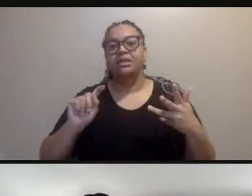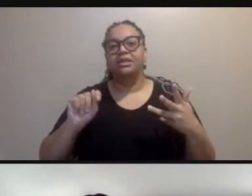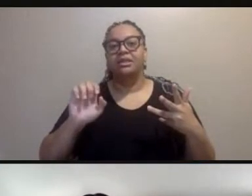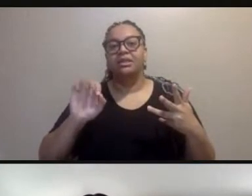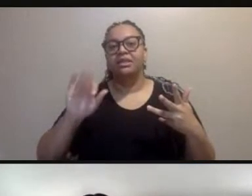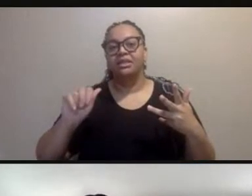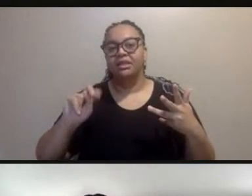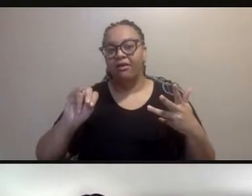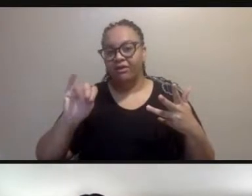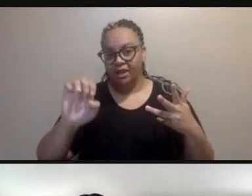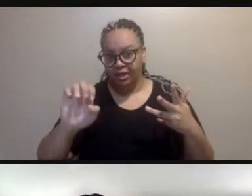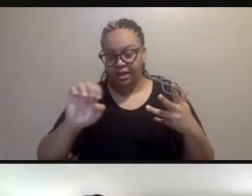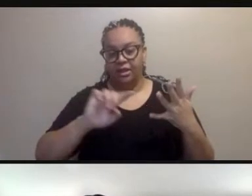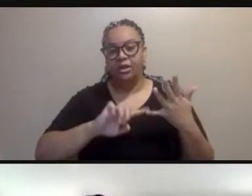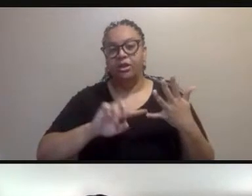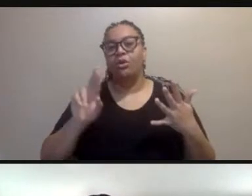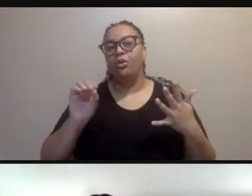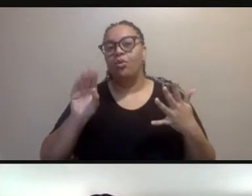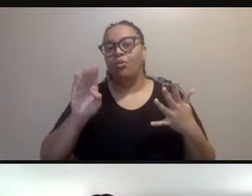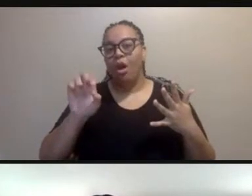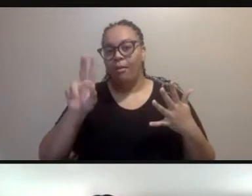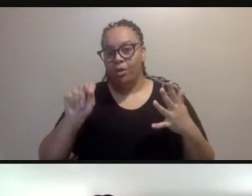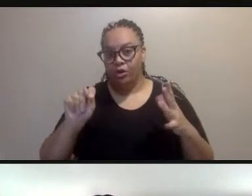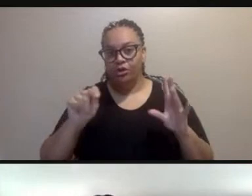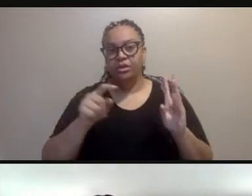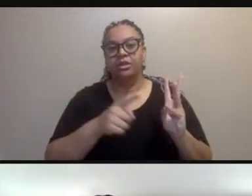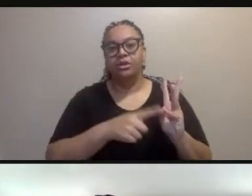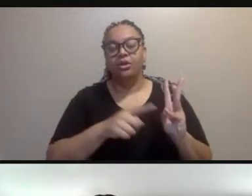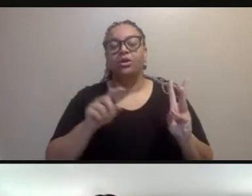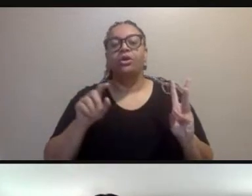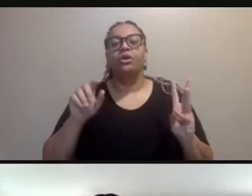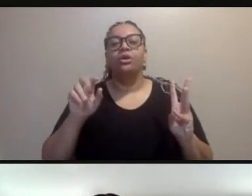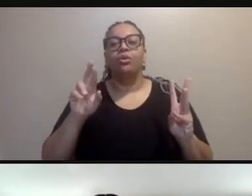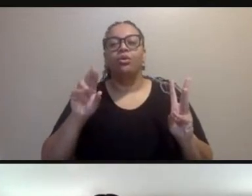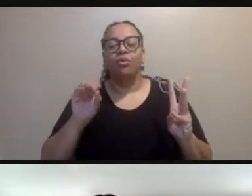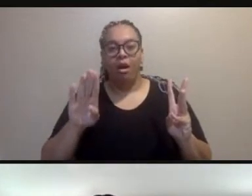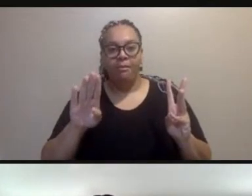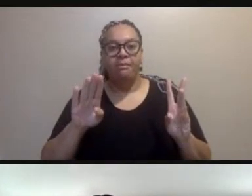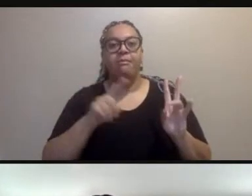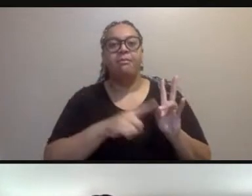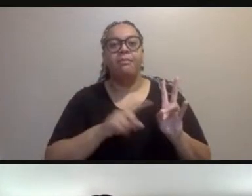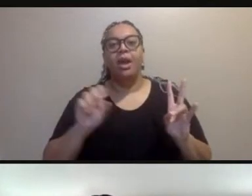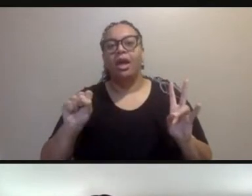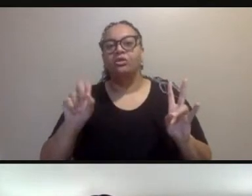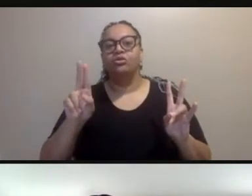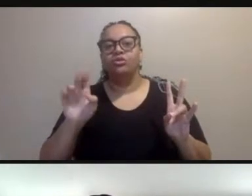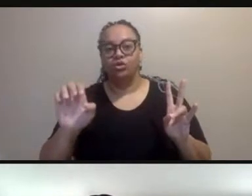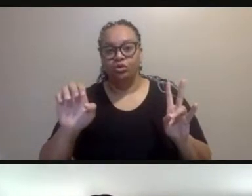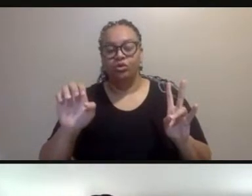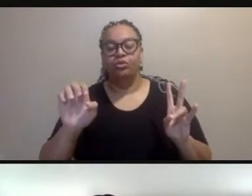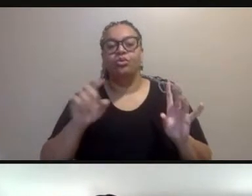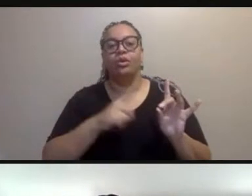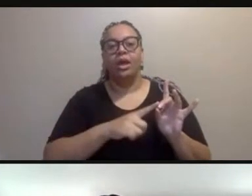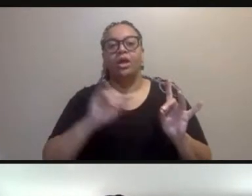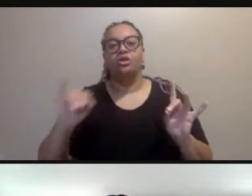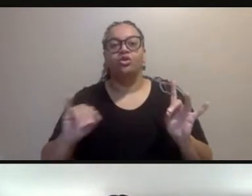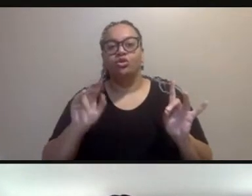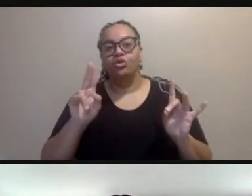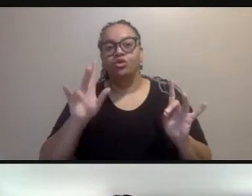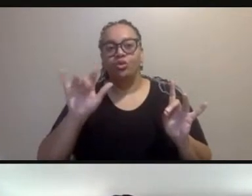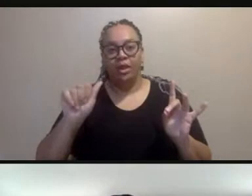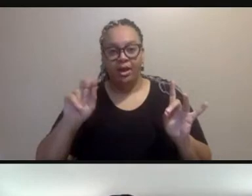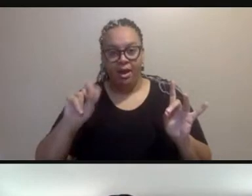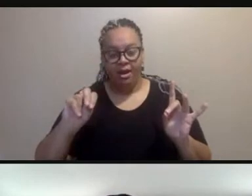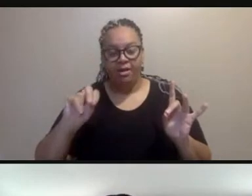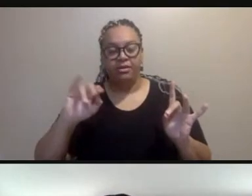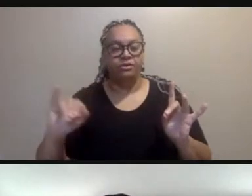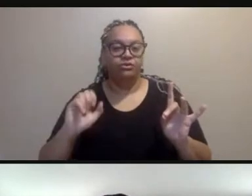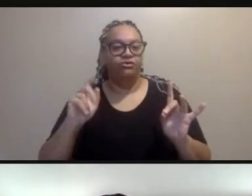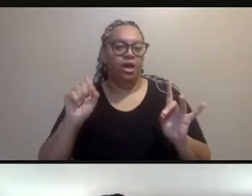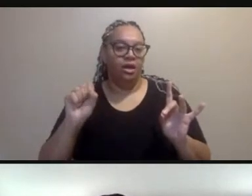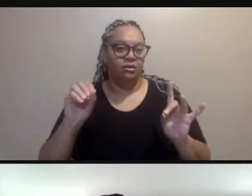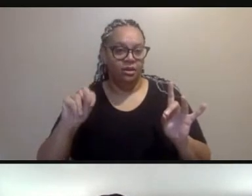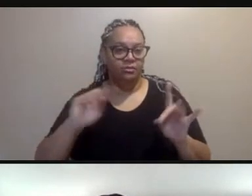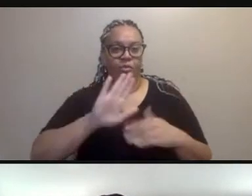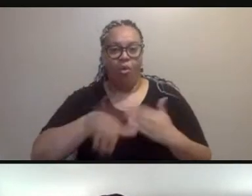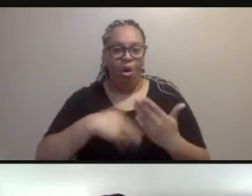REBECCA RAMIREZ, ANTHONY ROSSI,